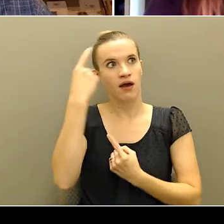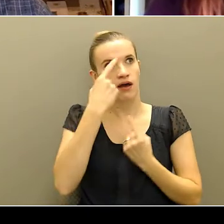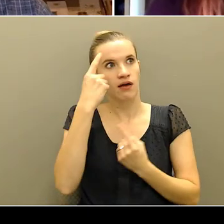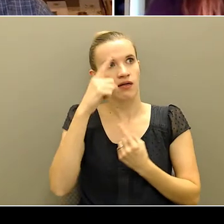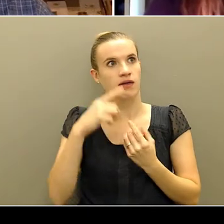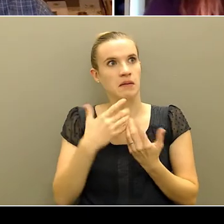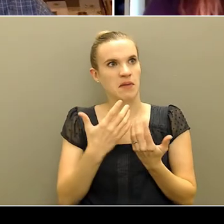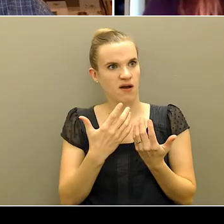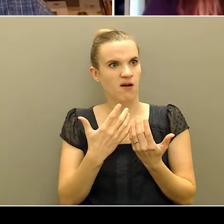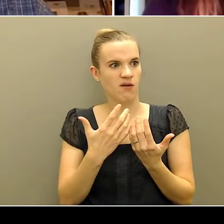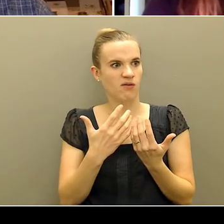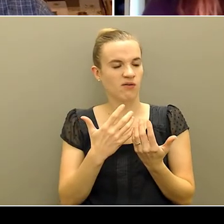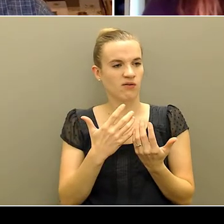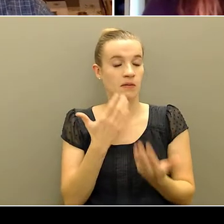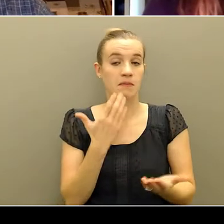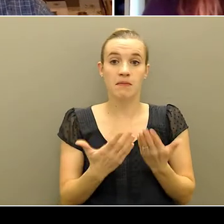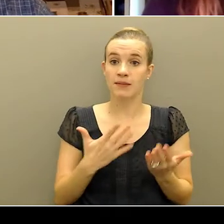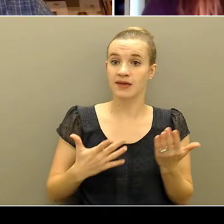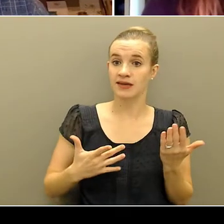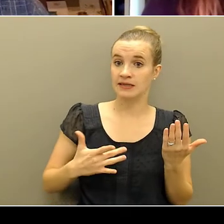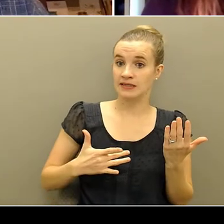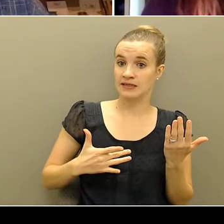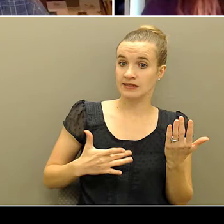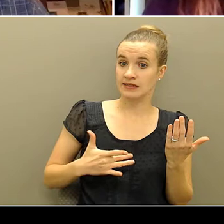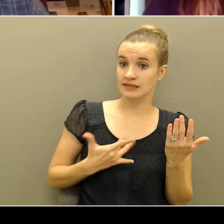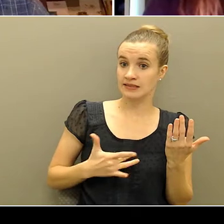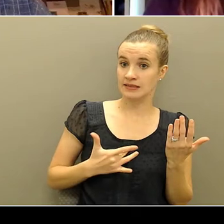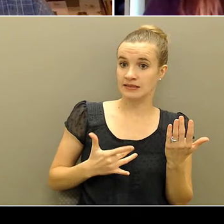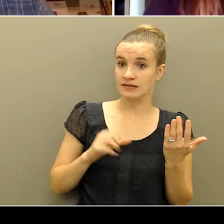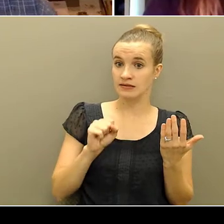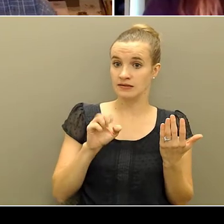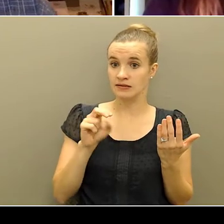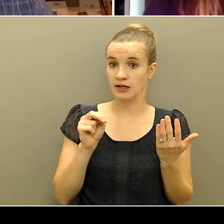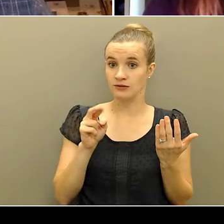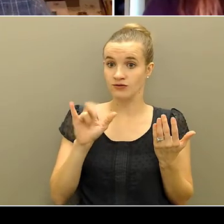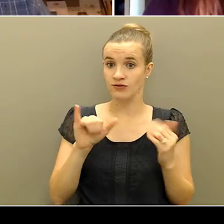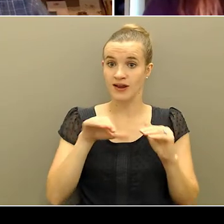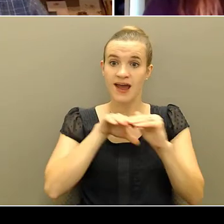you know, be deaf or hard of hearing. So how do they engage, you know,